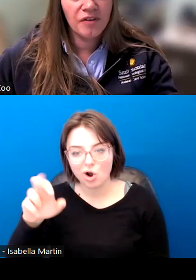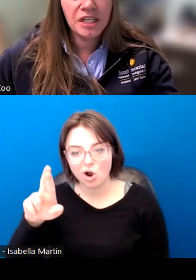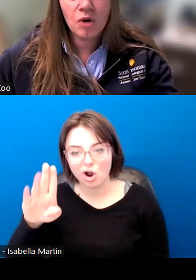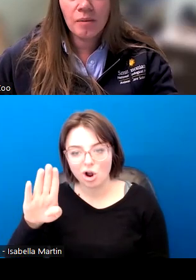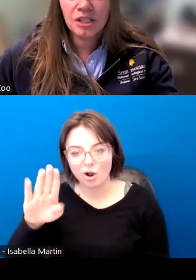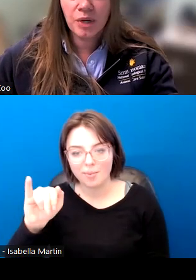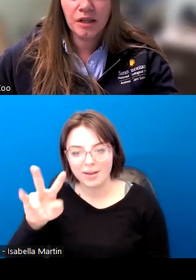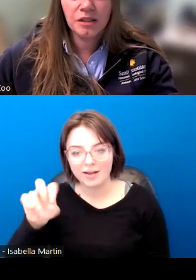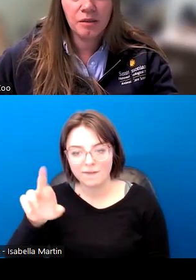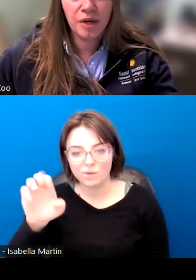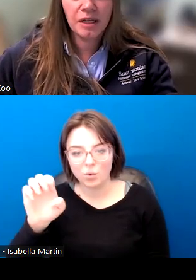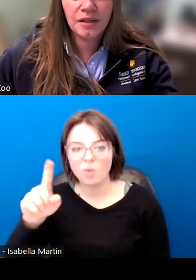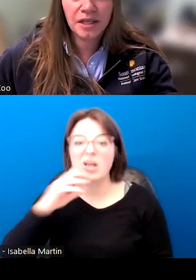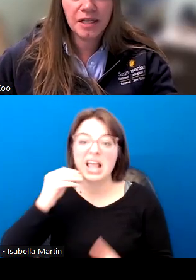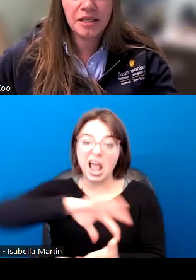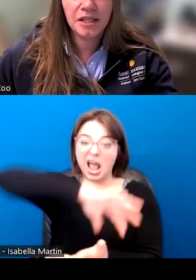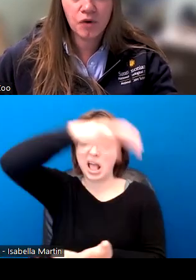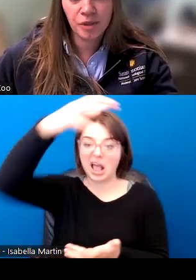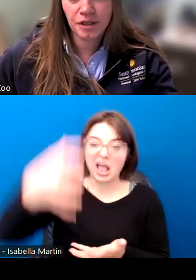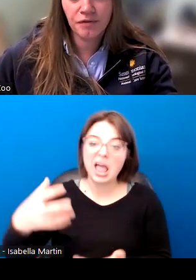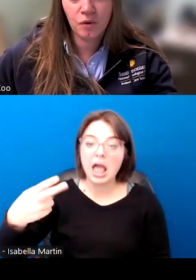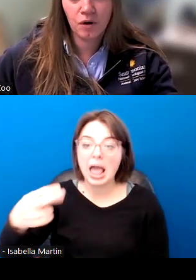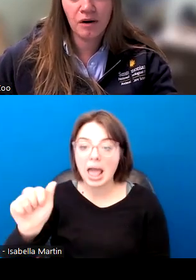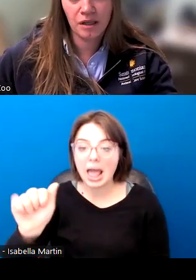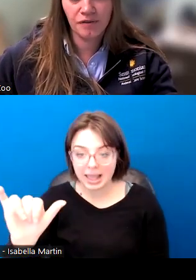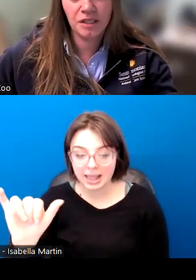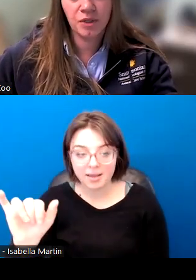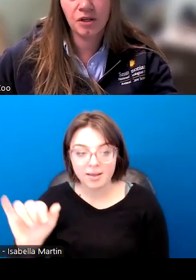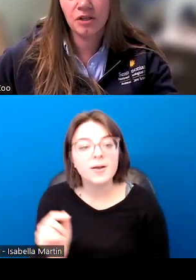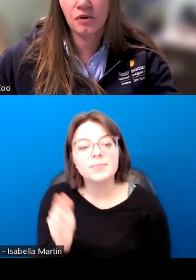A very small amount of pellet. The pellet in this case is formulated for our elephants, but it's also